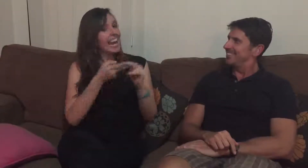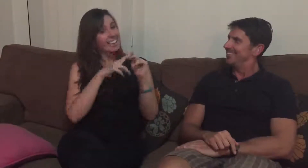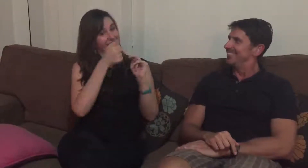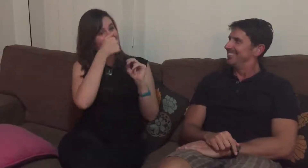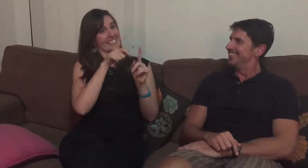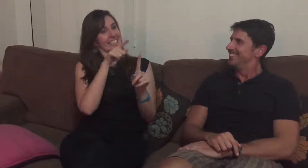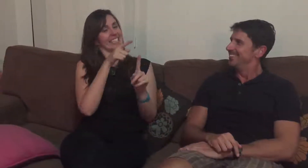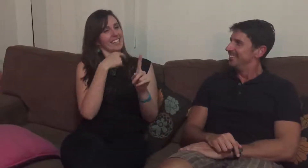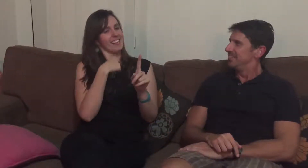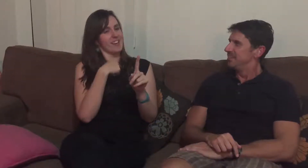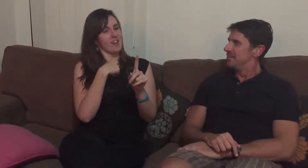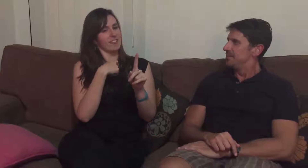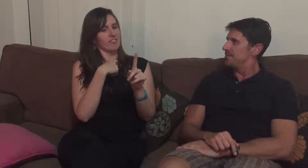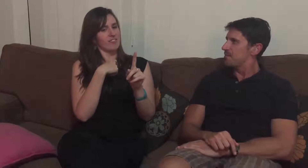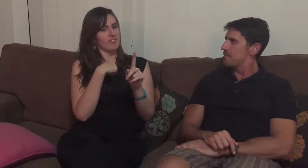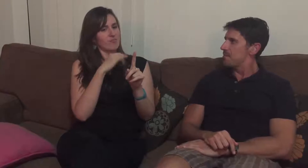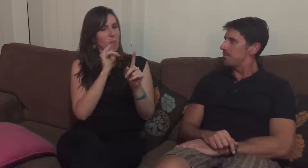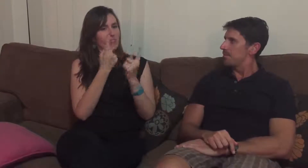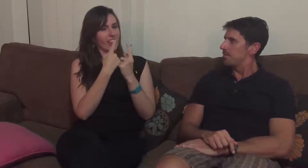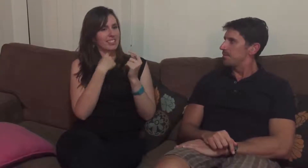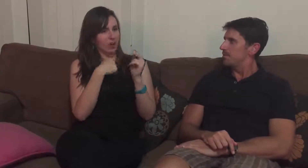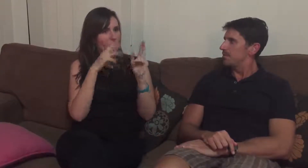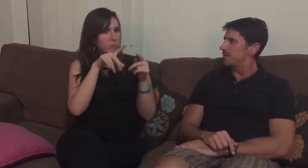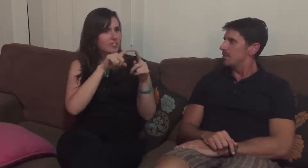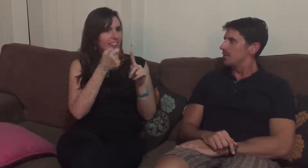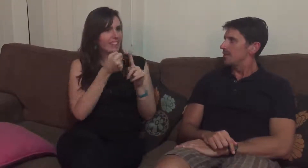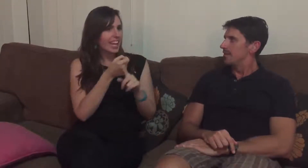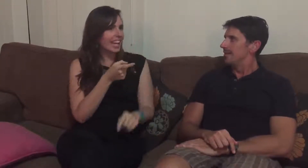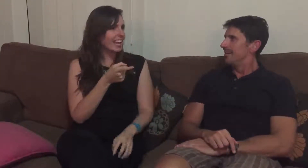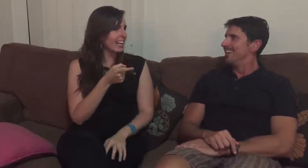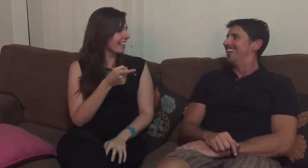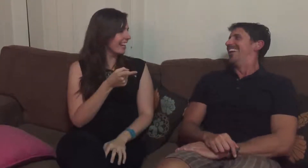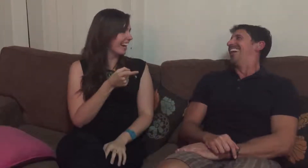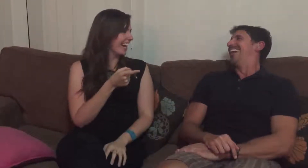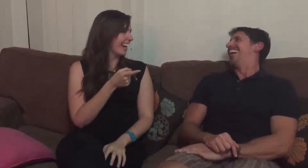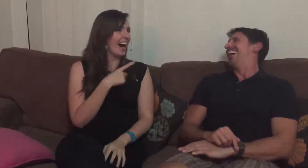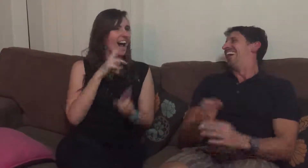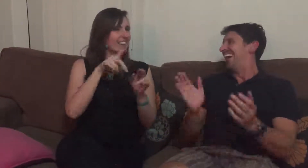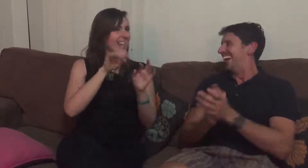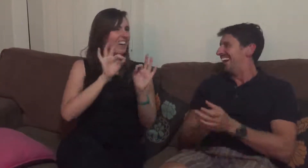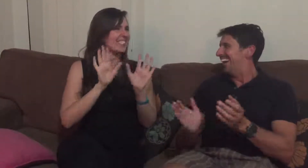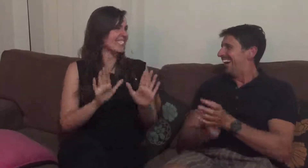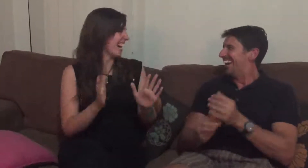Thinking about my 60-year-old self, the first thing I'm thinking about is, will I still be involved in advocacy?